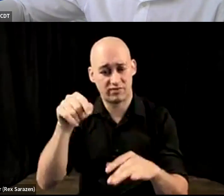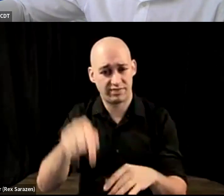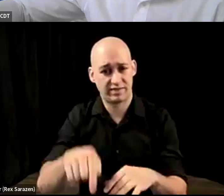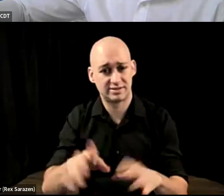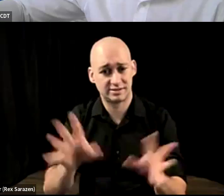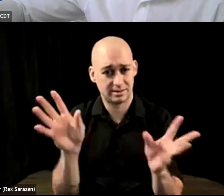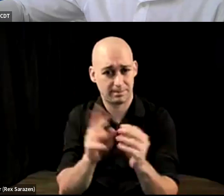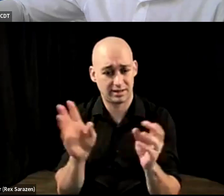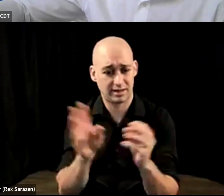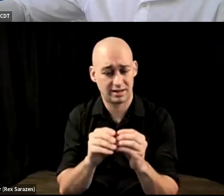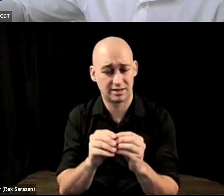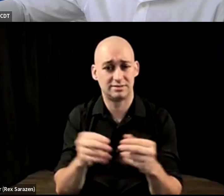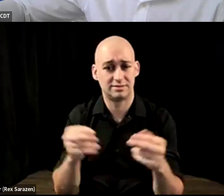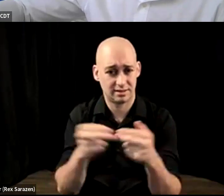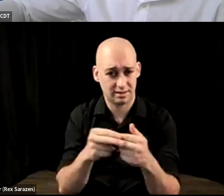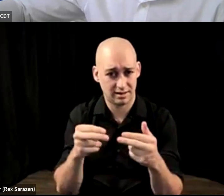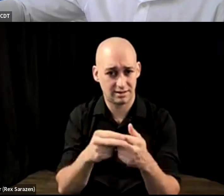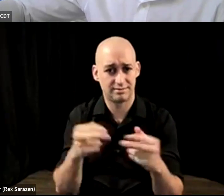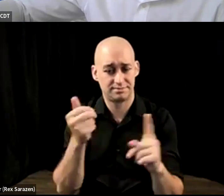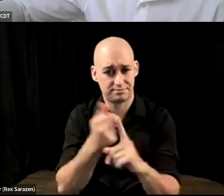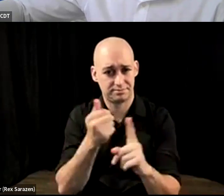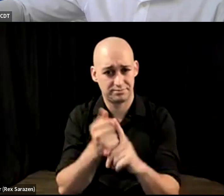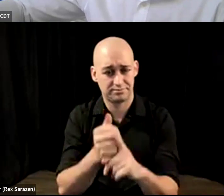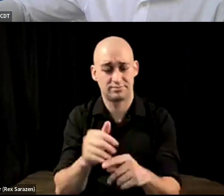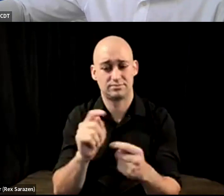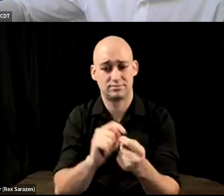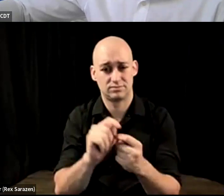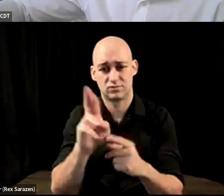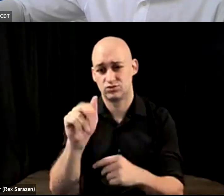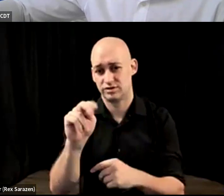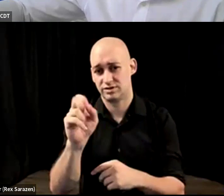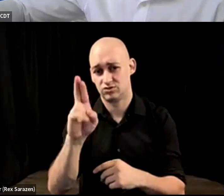the slide presentation itself and the transcript. Will be posted on the Broadband for All portal